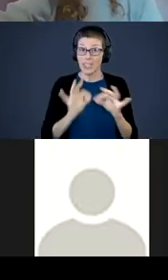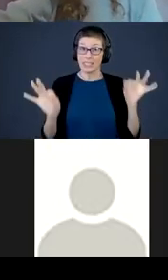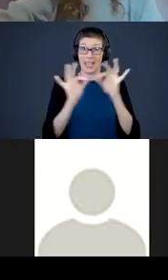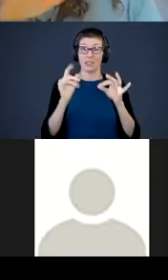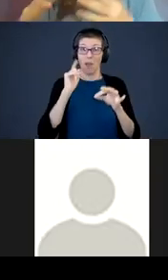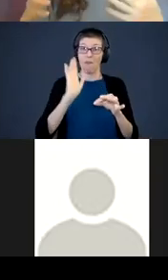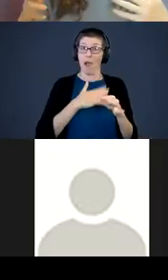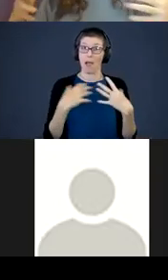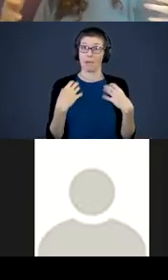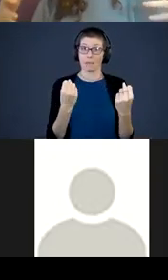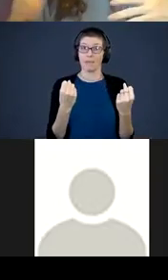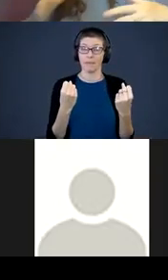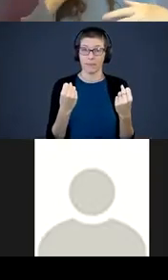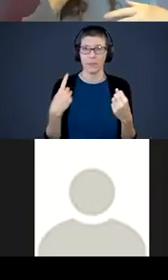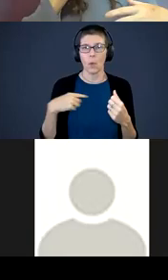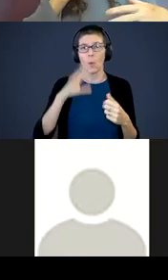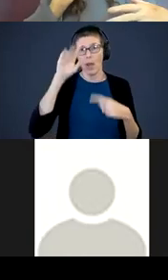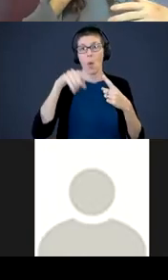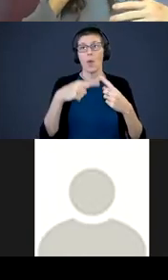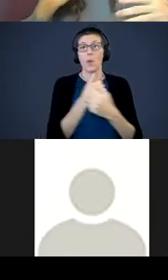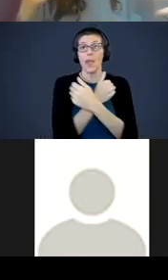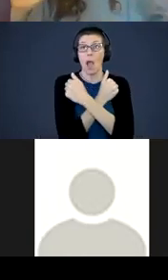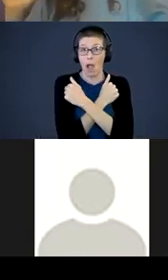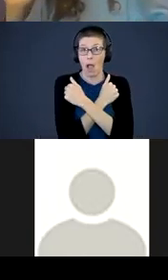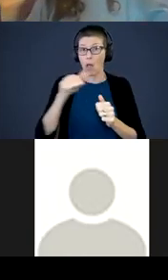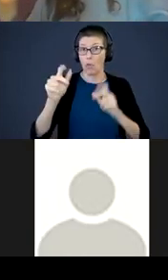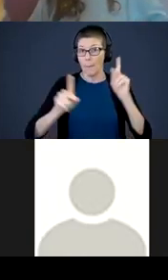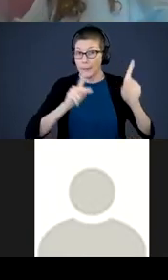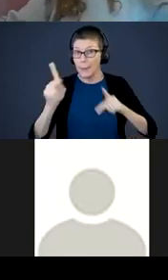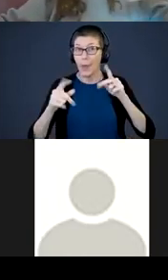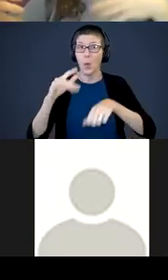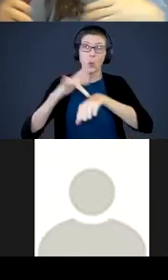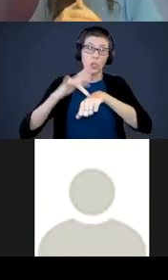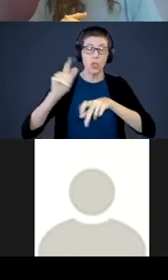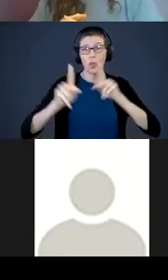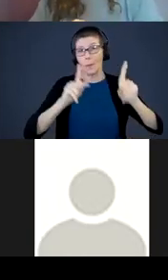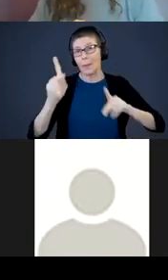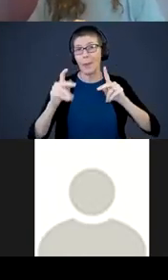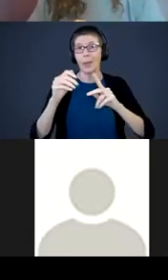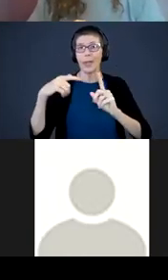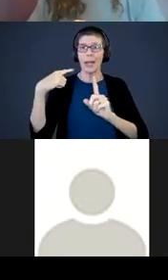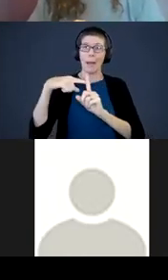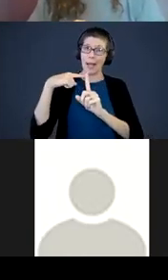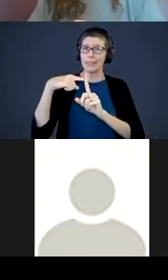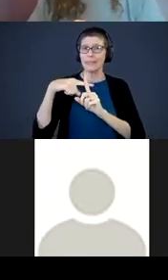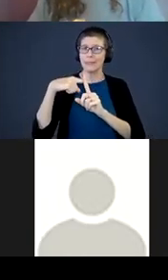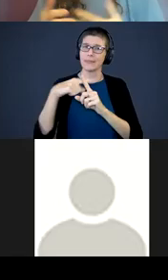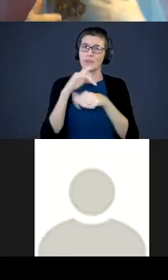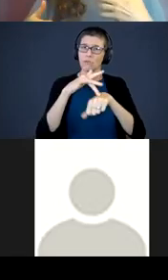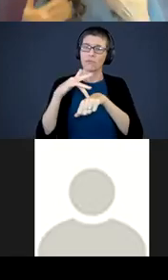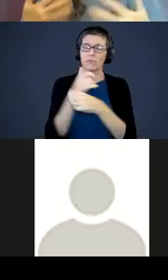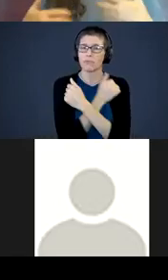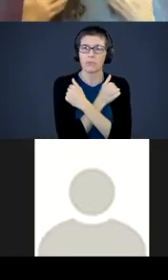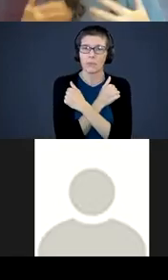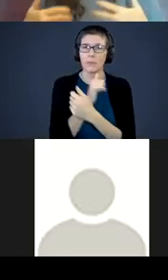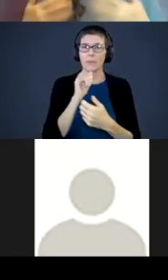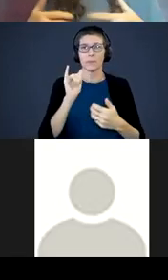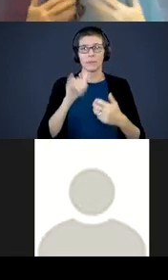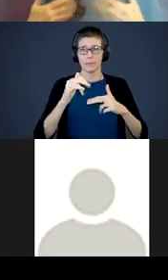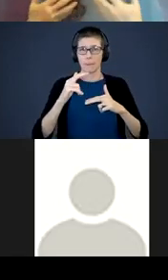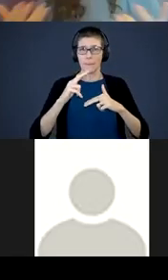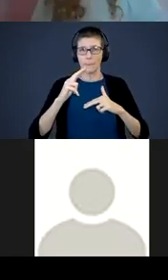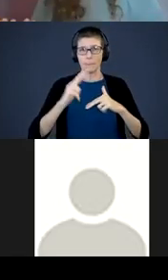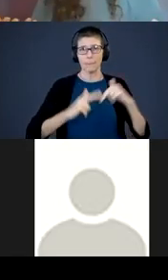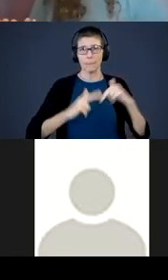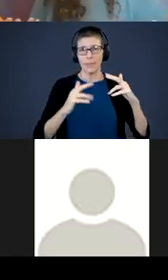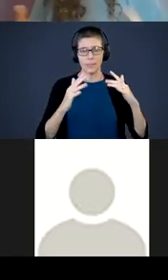We know that when we give hugs to others, touch others in a positive way, it releases hormones,